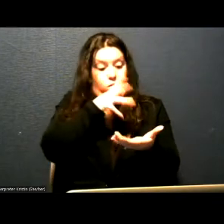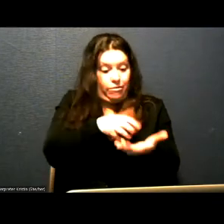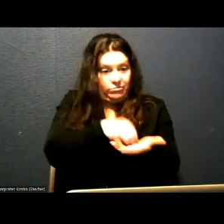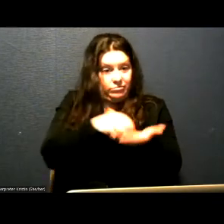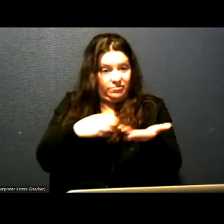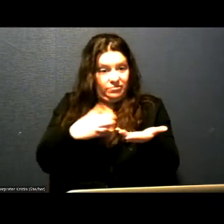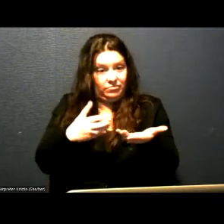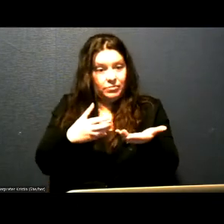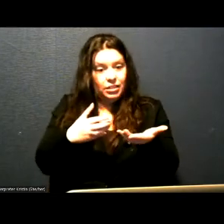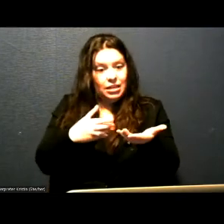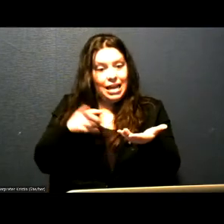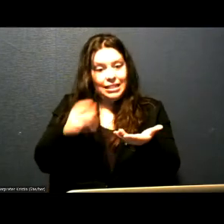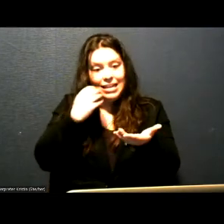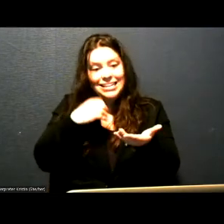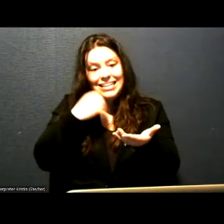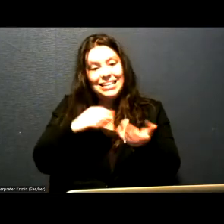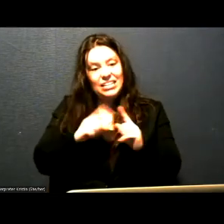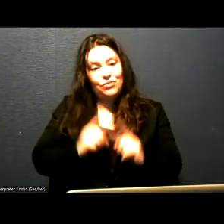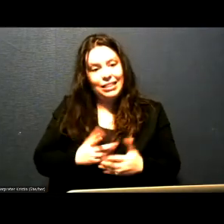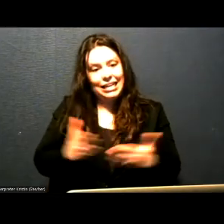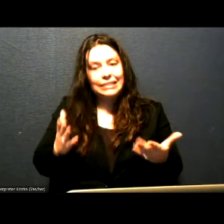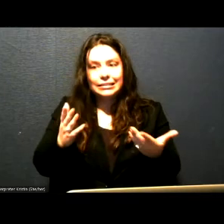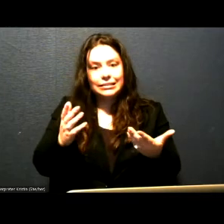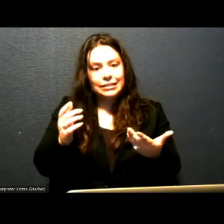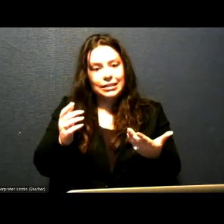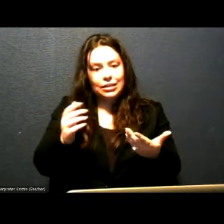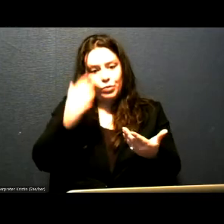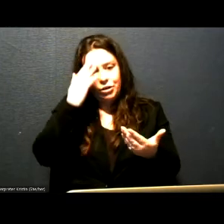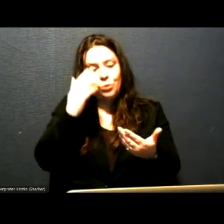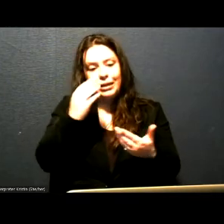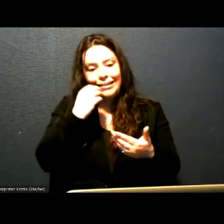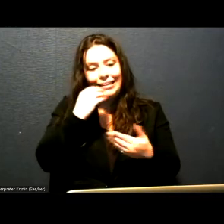things like, here I’ll show you my earrings if you can see them. This is uh a gull with a french fry,